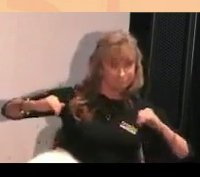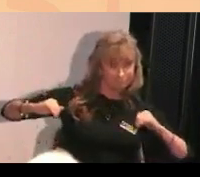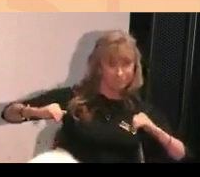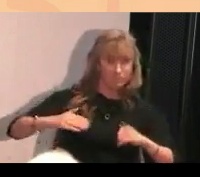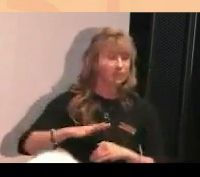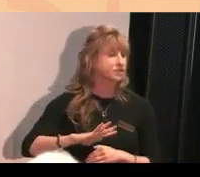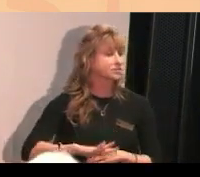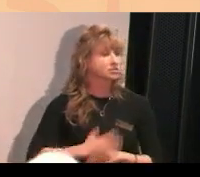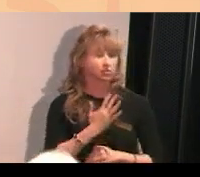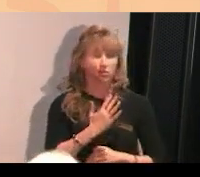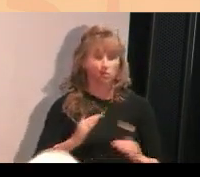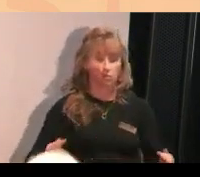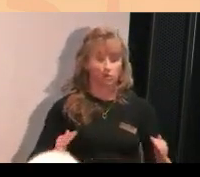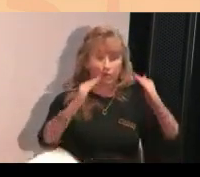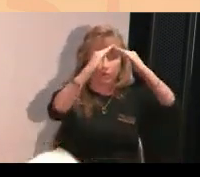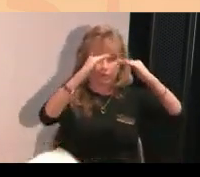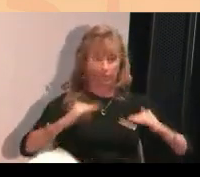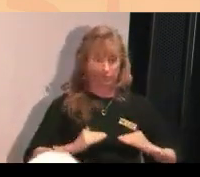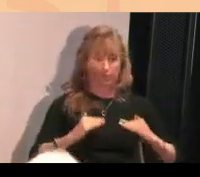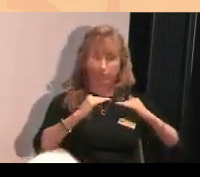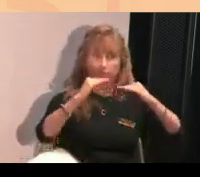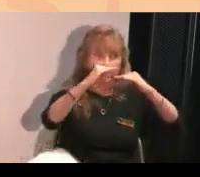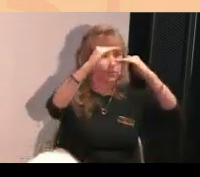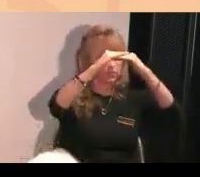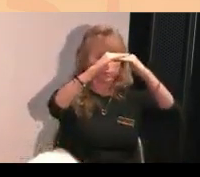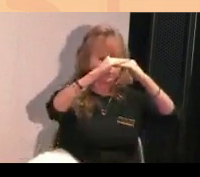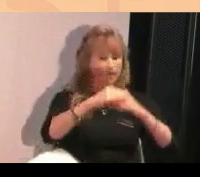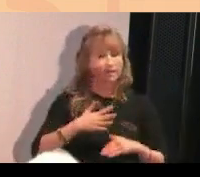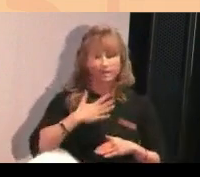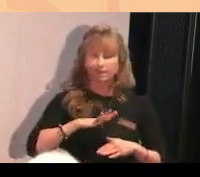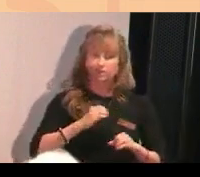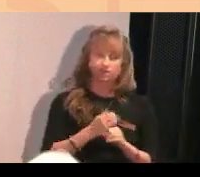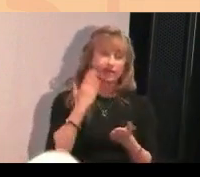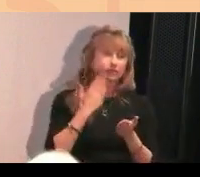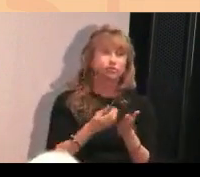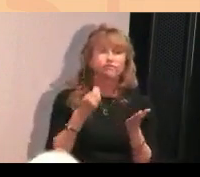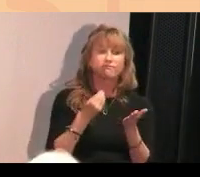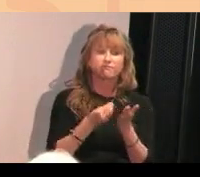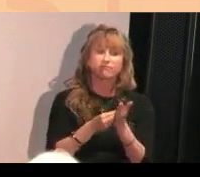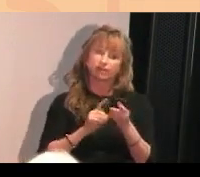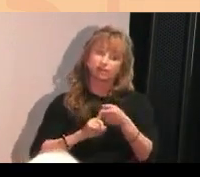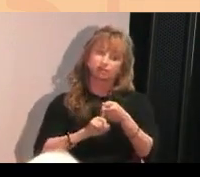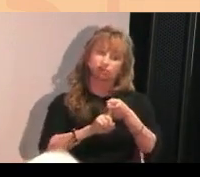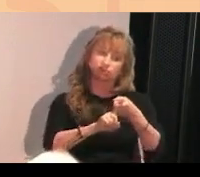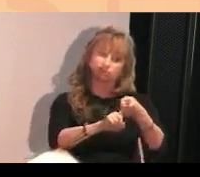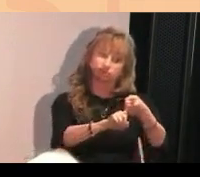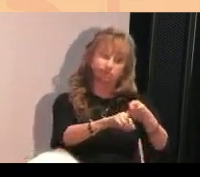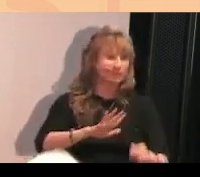structure and funding sustainability that avoids competition with existing non-profits